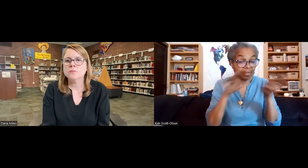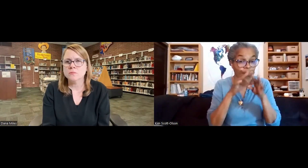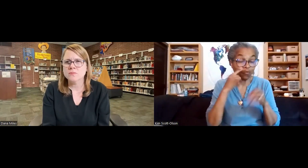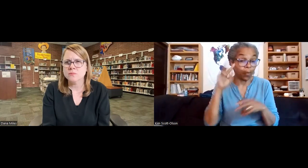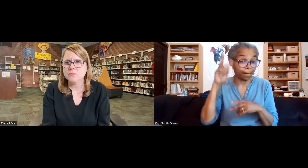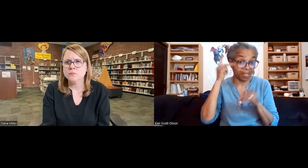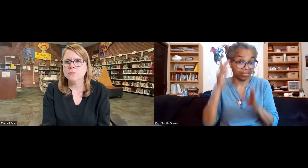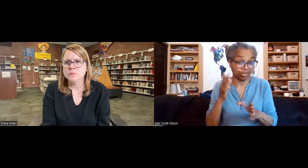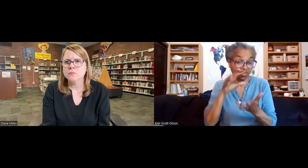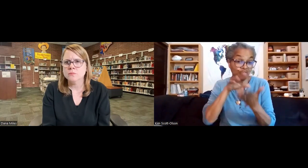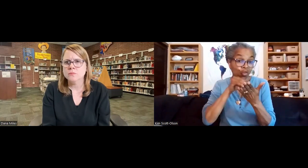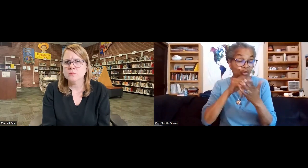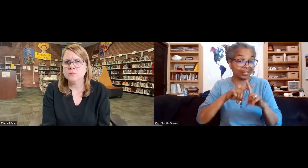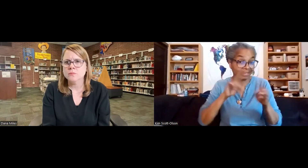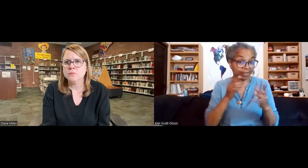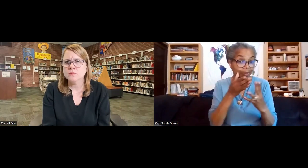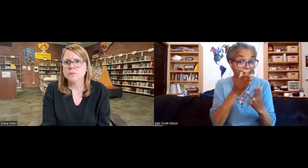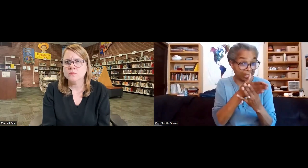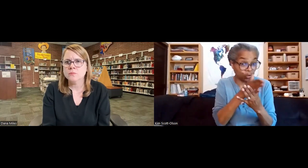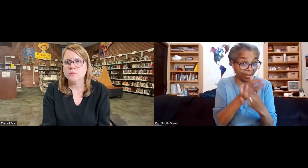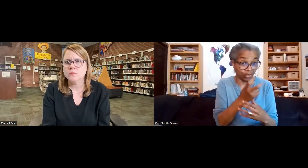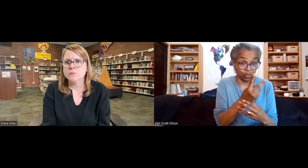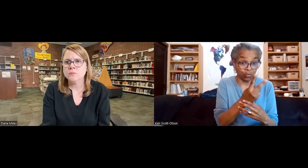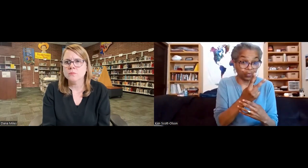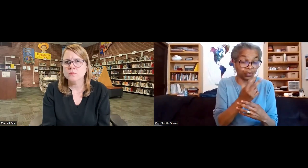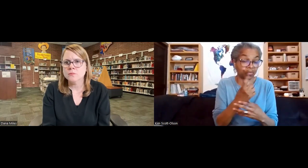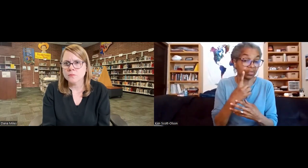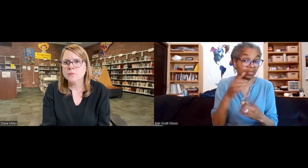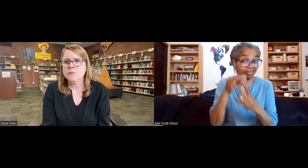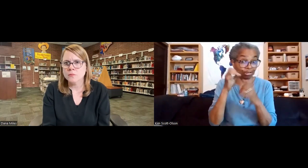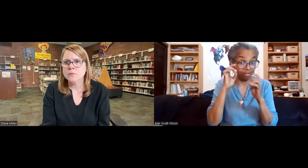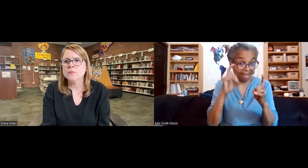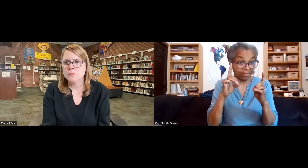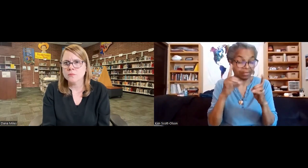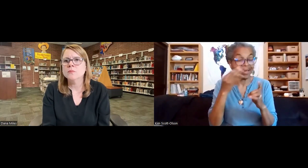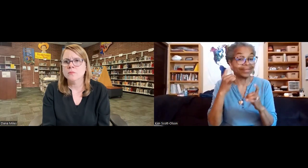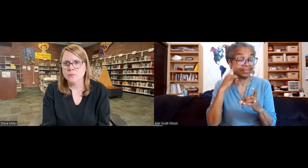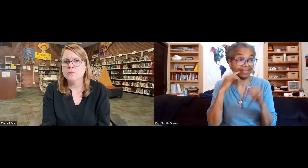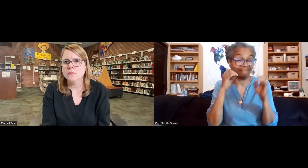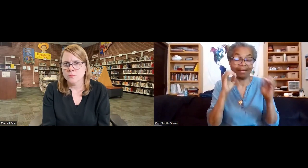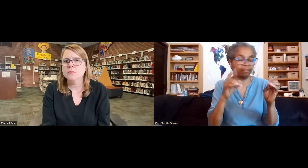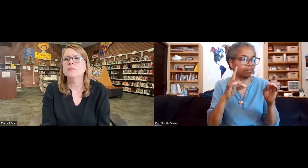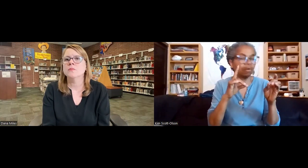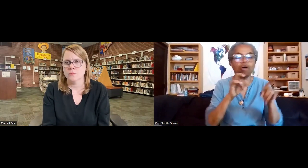I feel it’s very important for politicians to learn the difference between special education